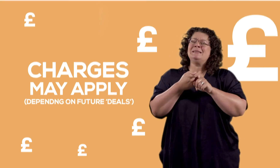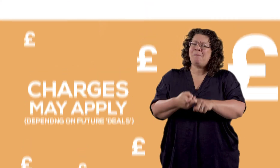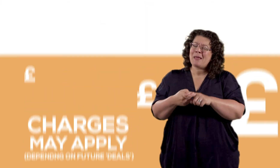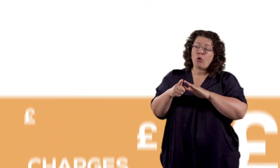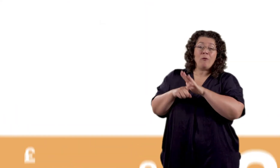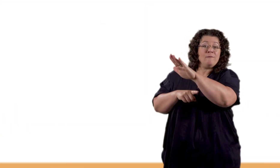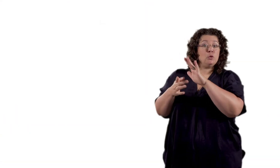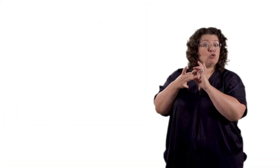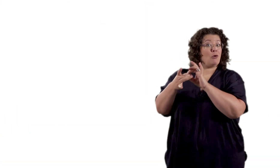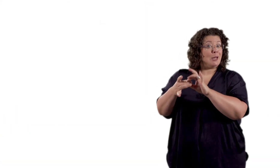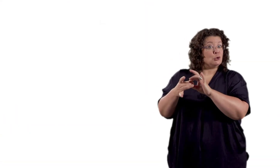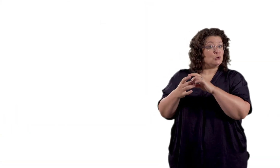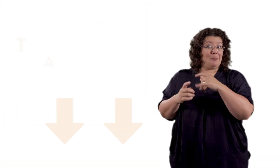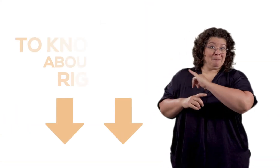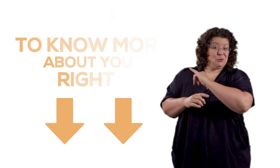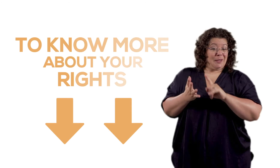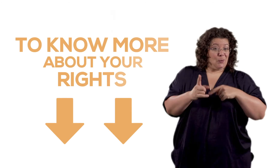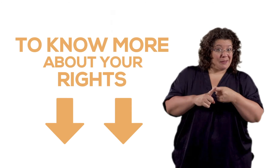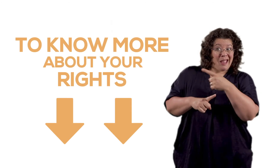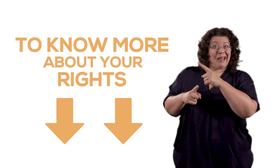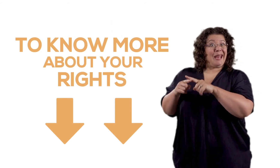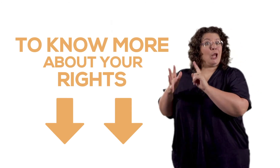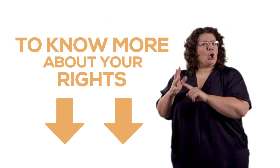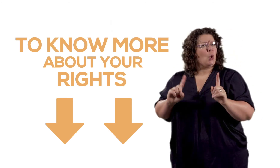If you want to know more about your rights as a European citizen after Brexit